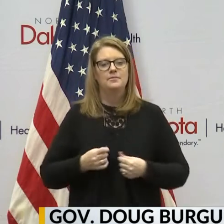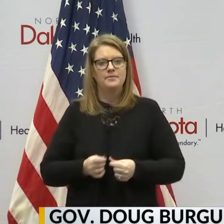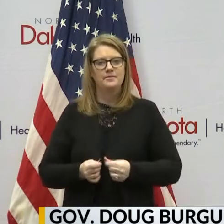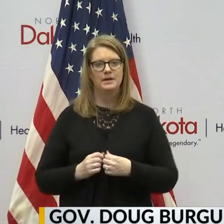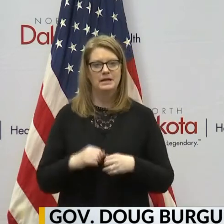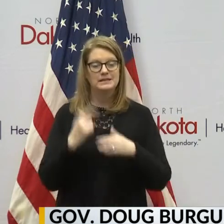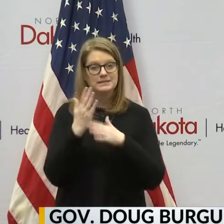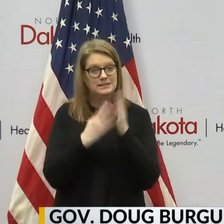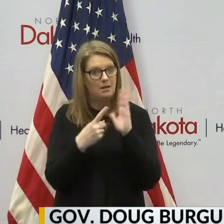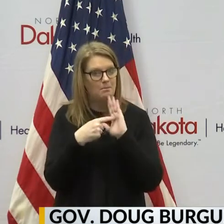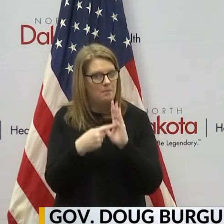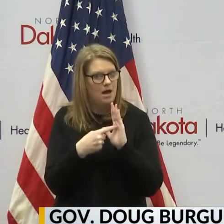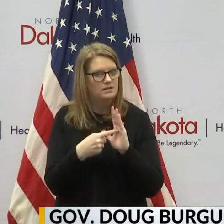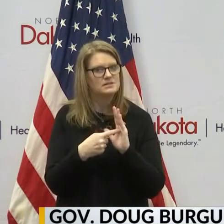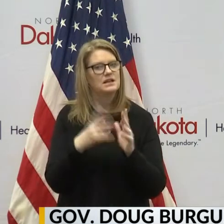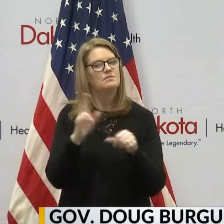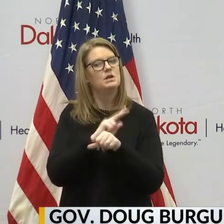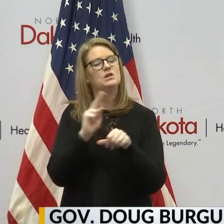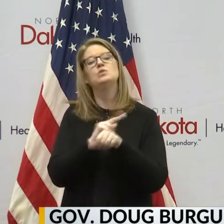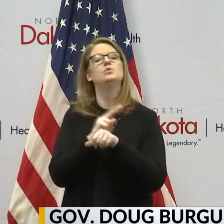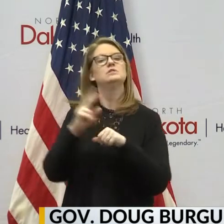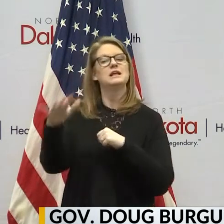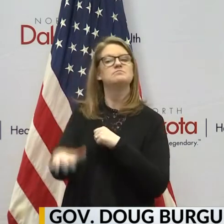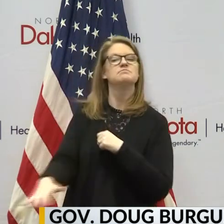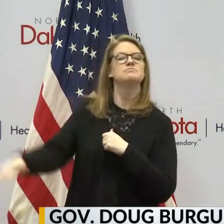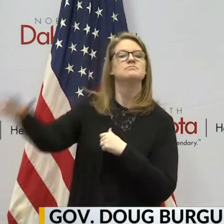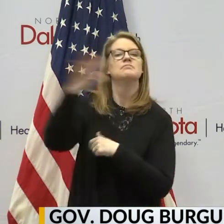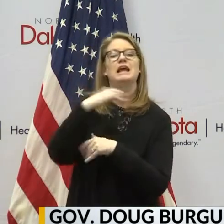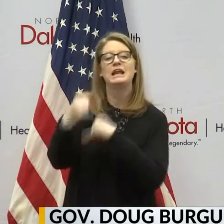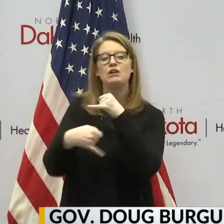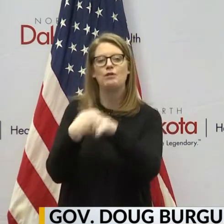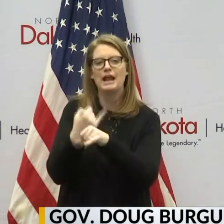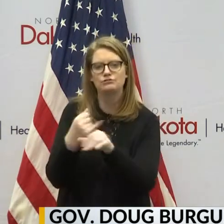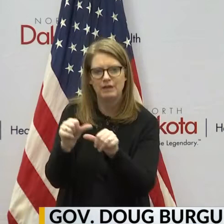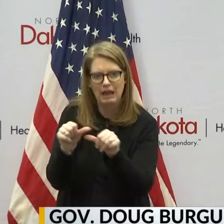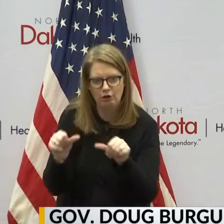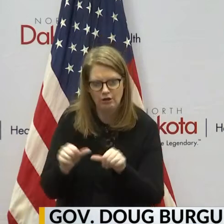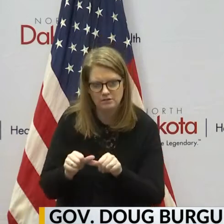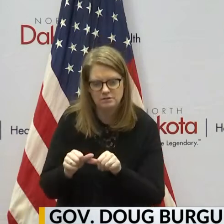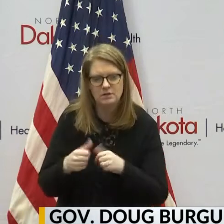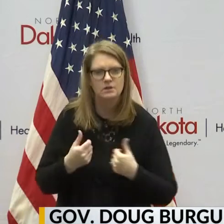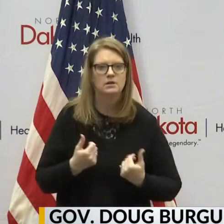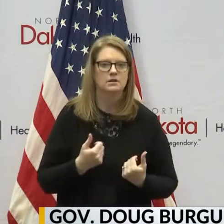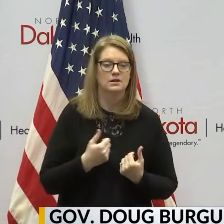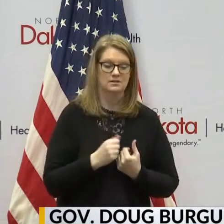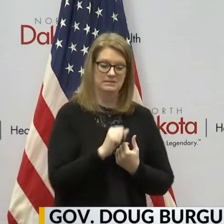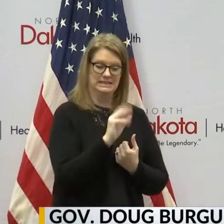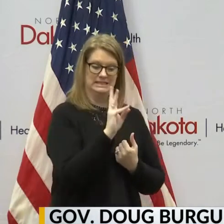IS LATENT MEANING LIKING, I ALSO WANT TO REPORT THAT THERE ARE SOME MODELS THAT HAVE BEEN